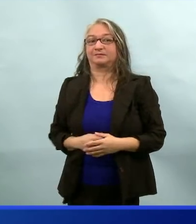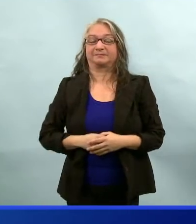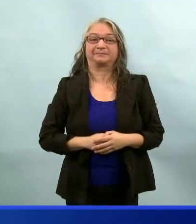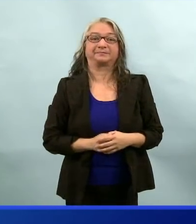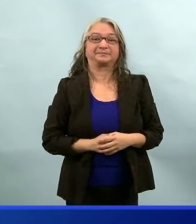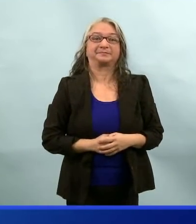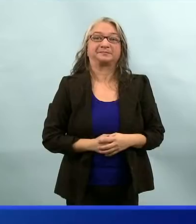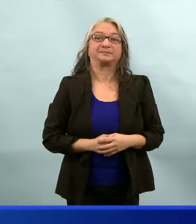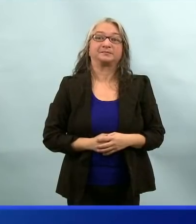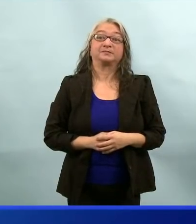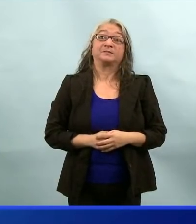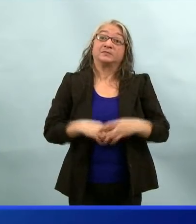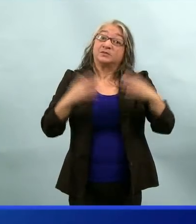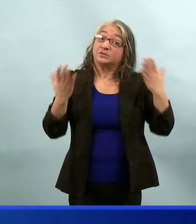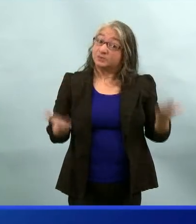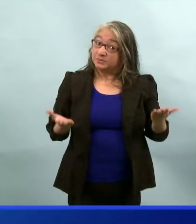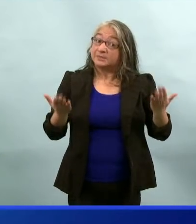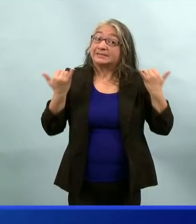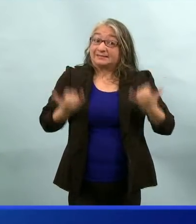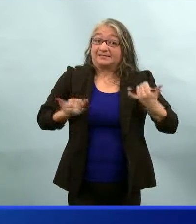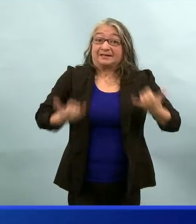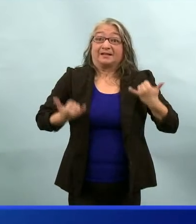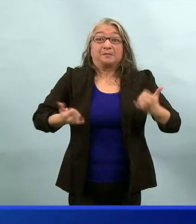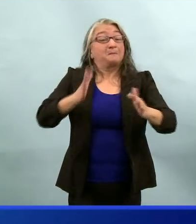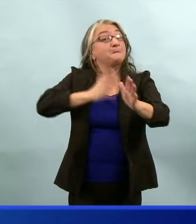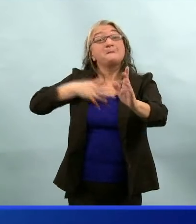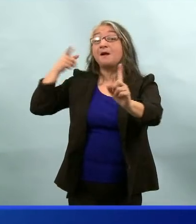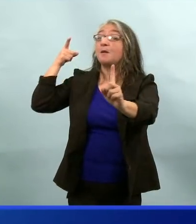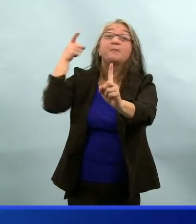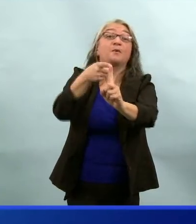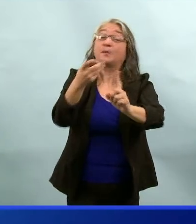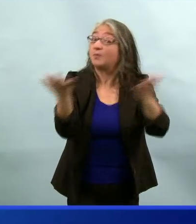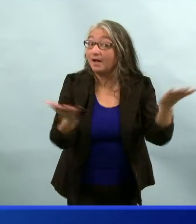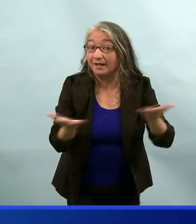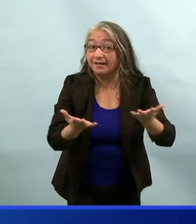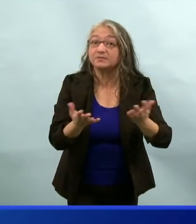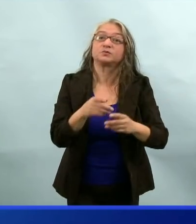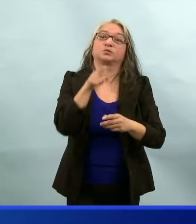that we don't know how well you are protected after having two doses against omicron but